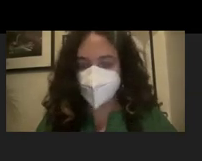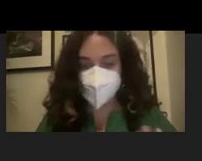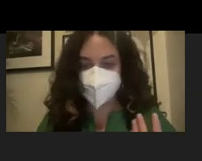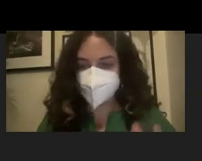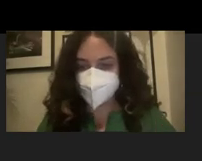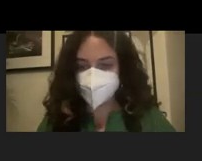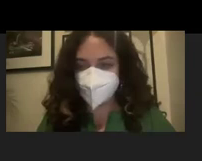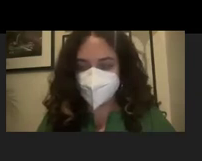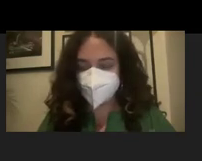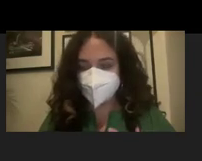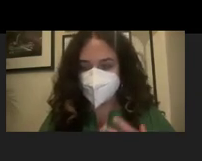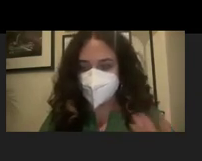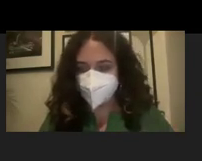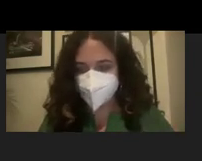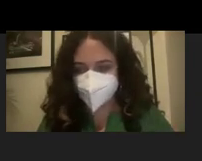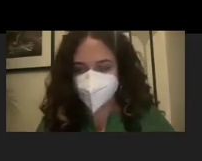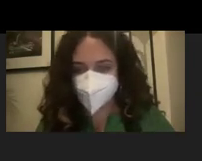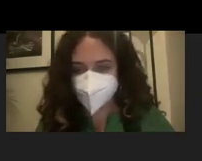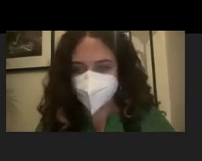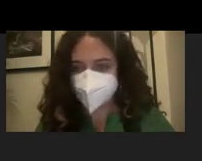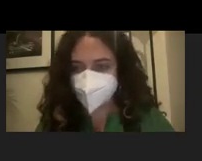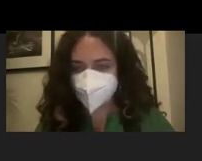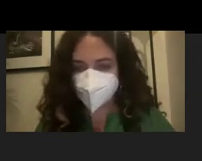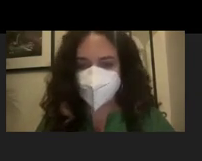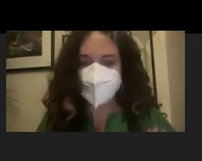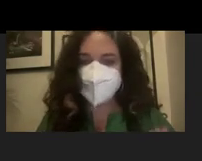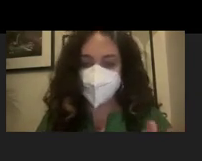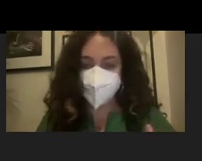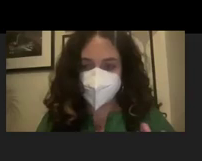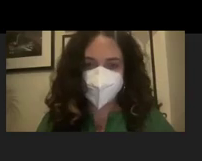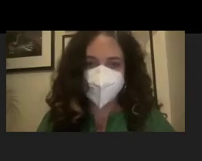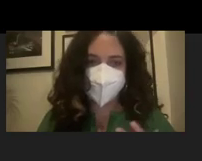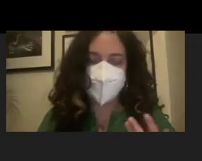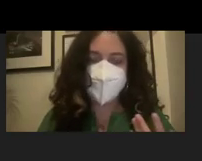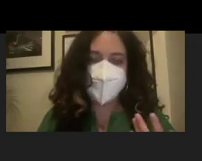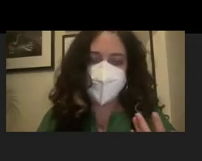I wish we had time to discuss the entire history of eugenics in this country but we don't so a